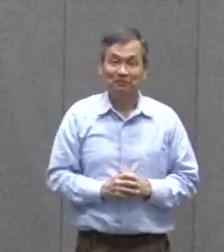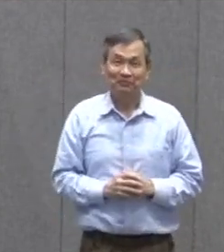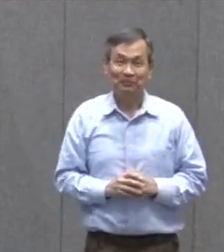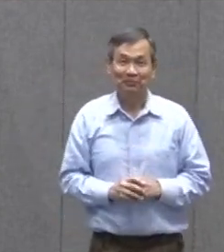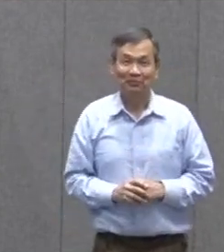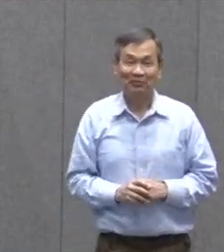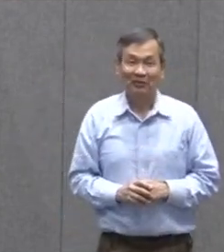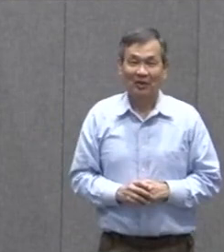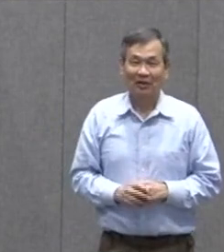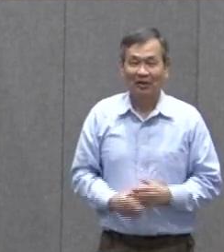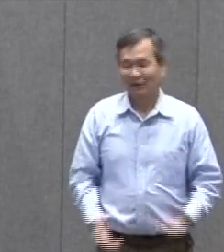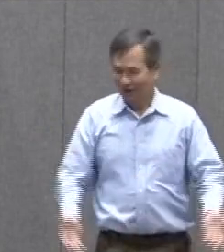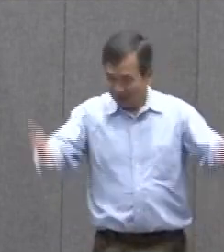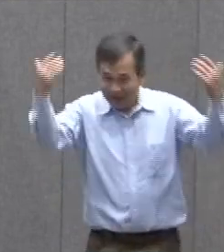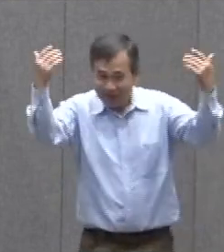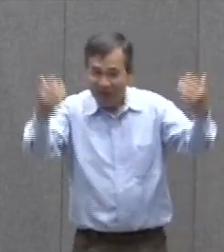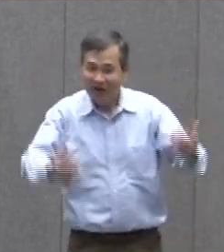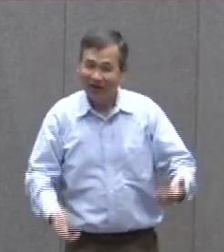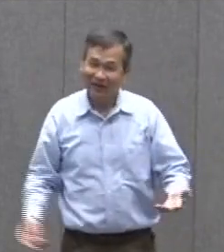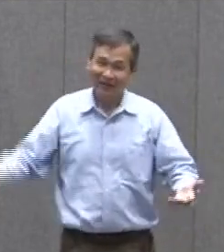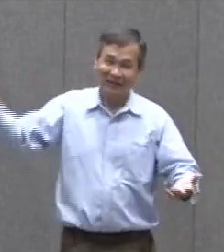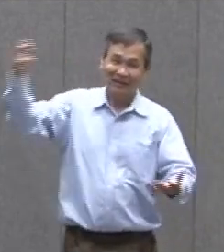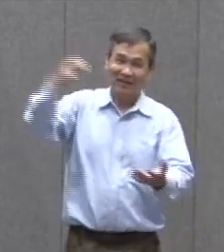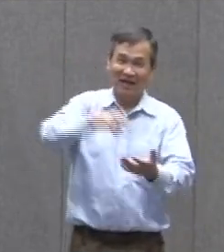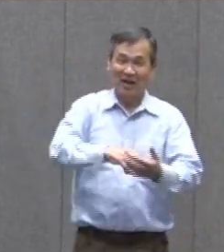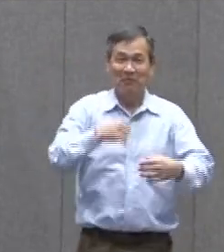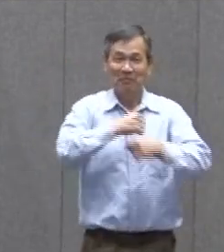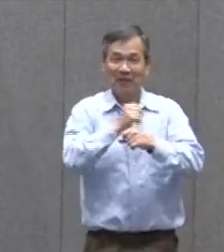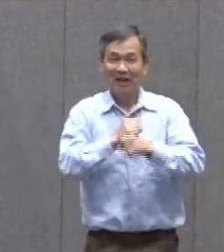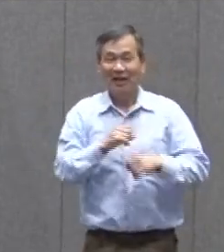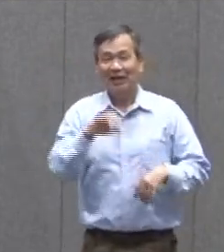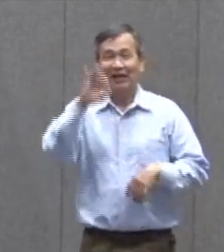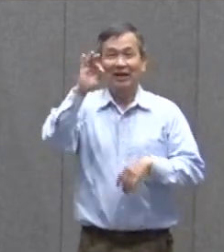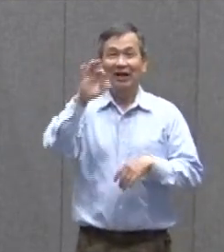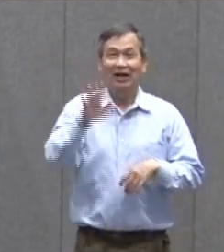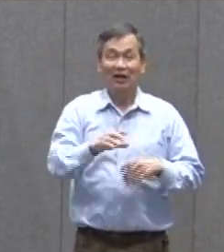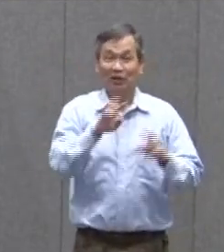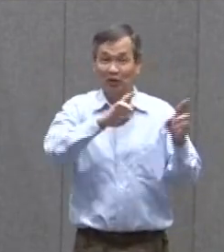Stand up and let's make a huge nine in the air. Ready?